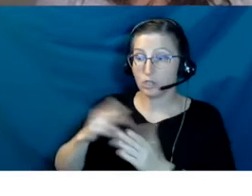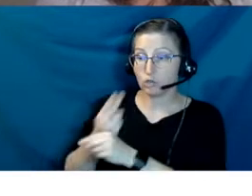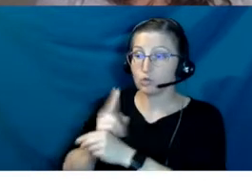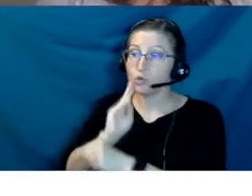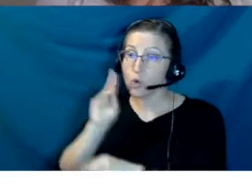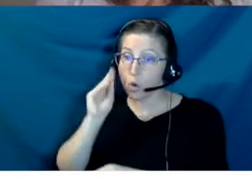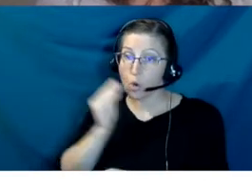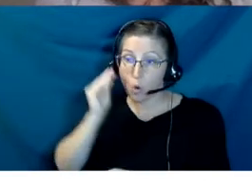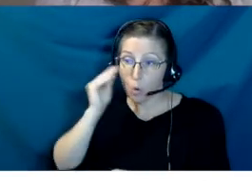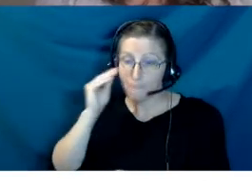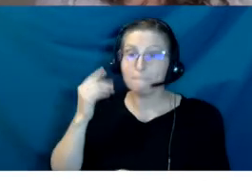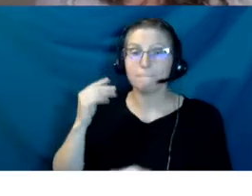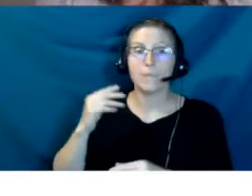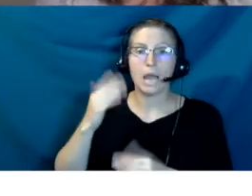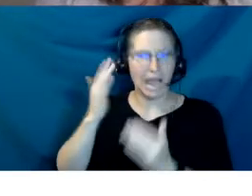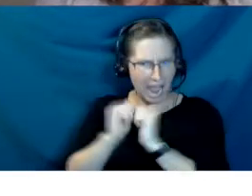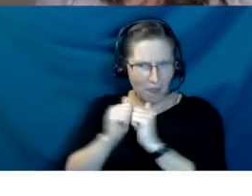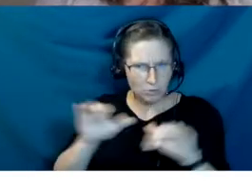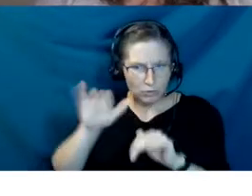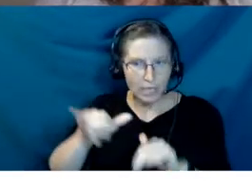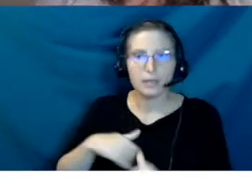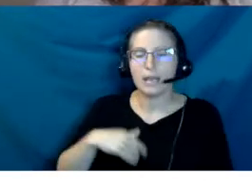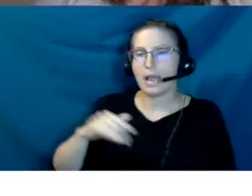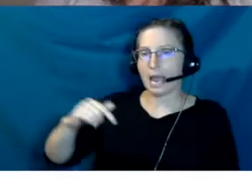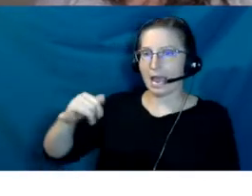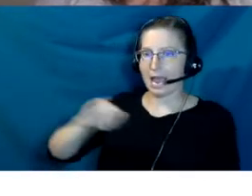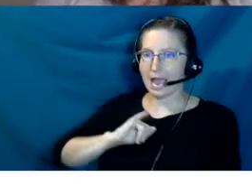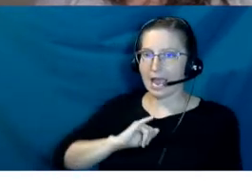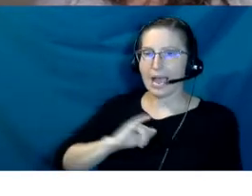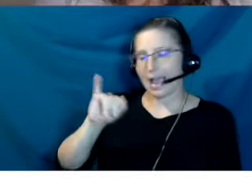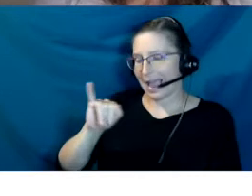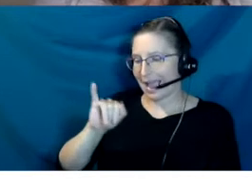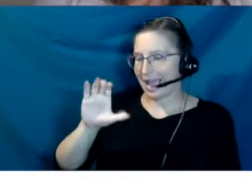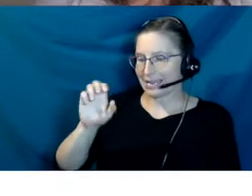from. So if you have a student that you are considering might have that combined vision